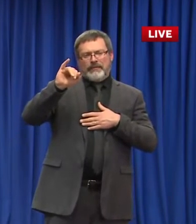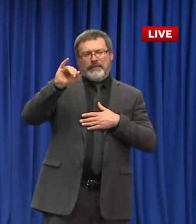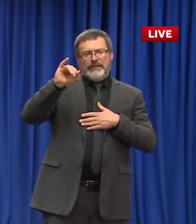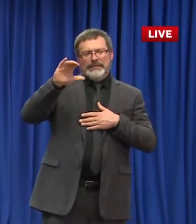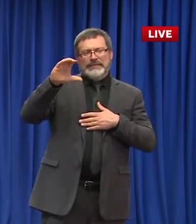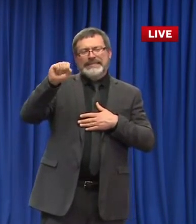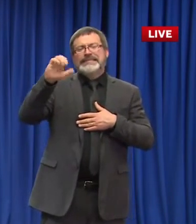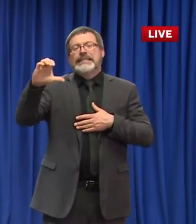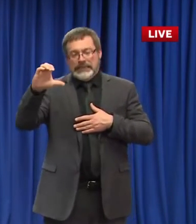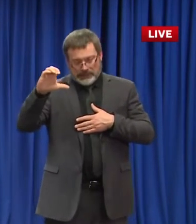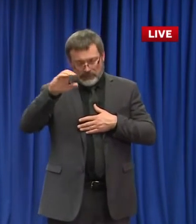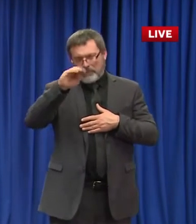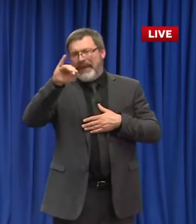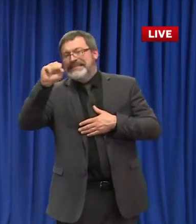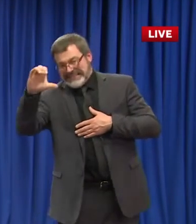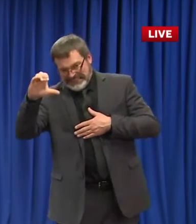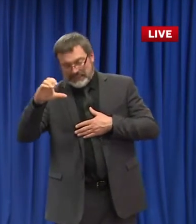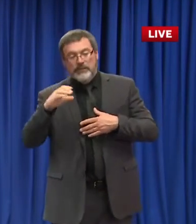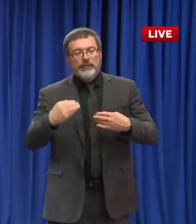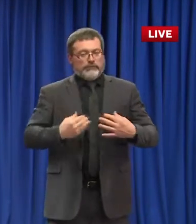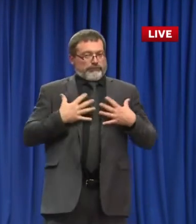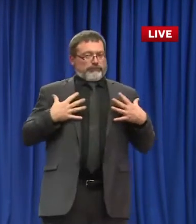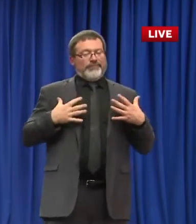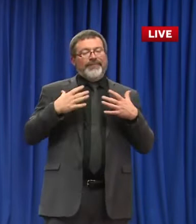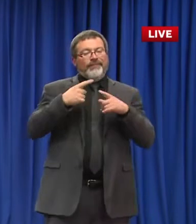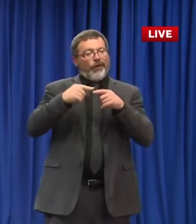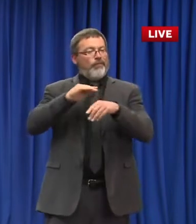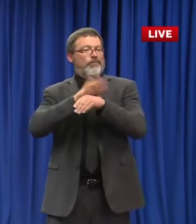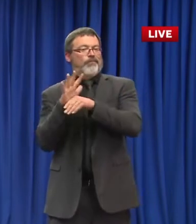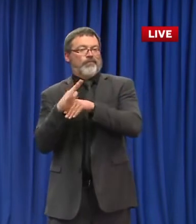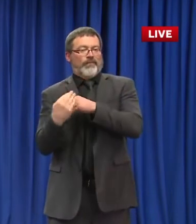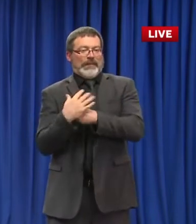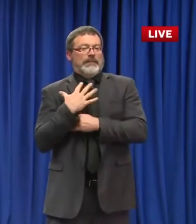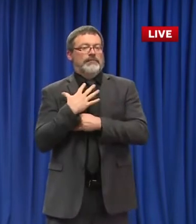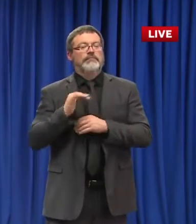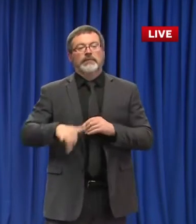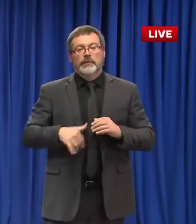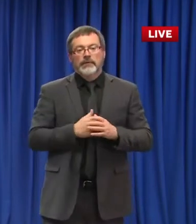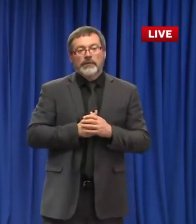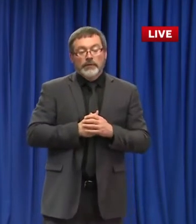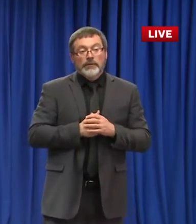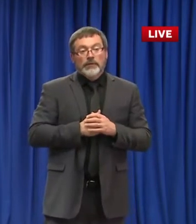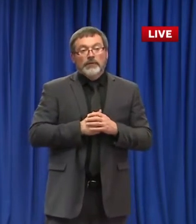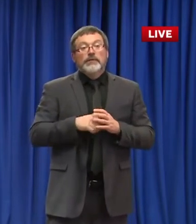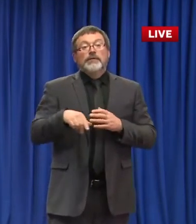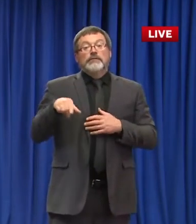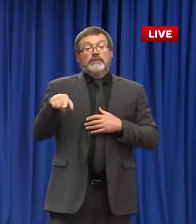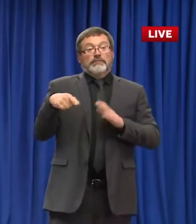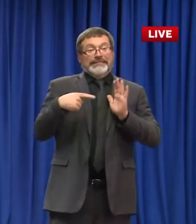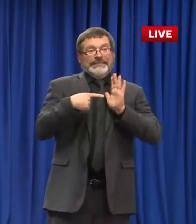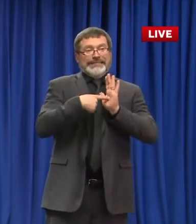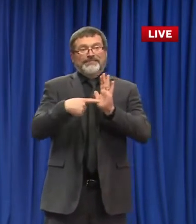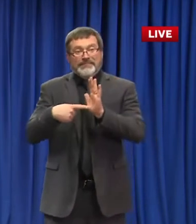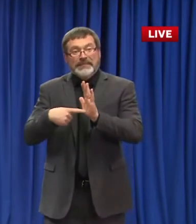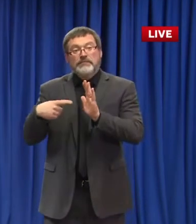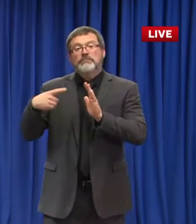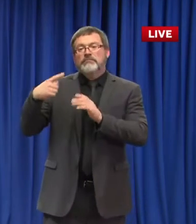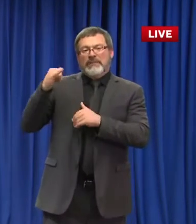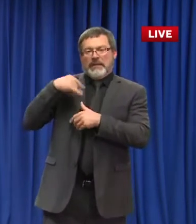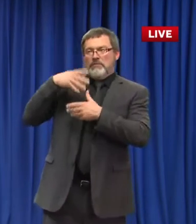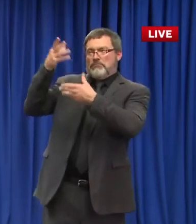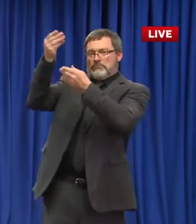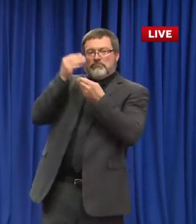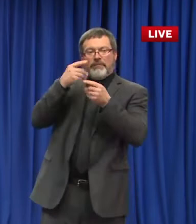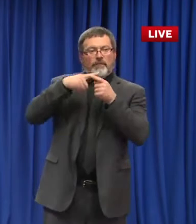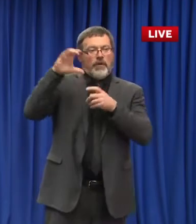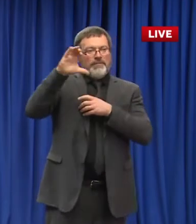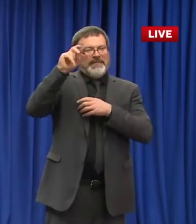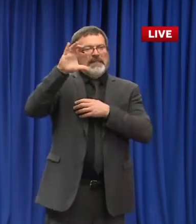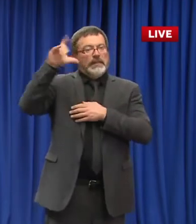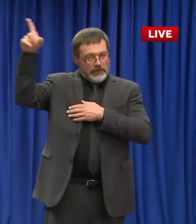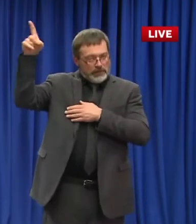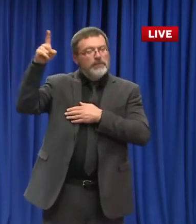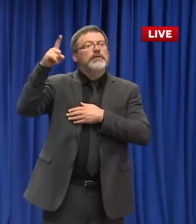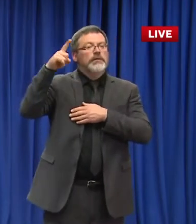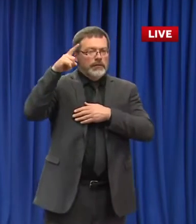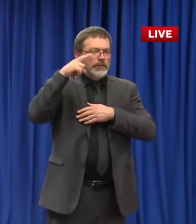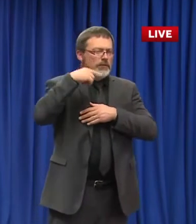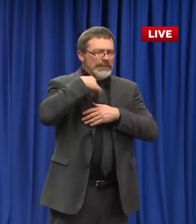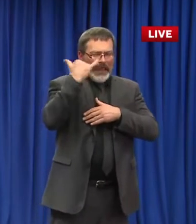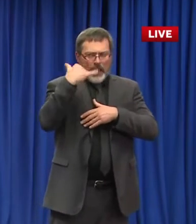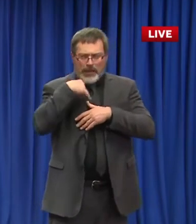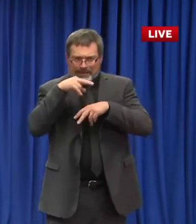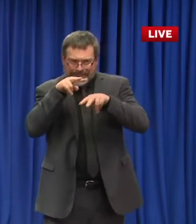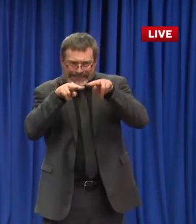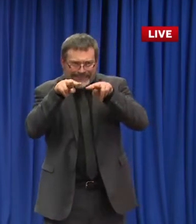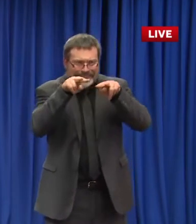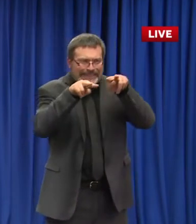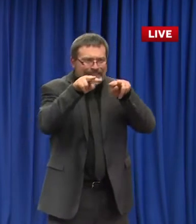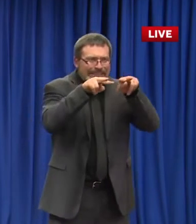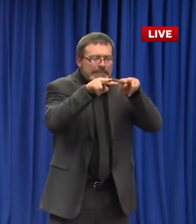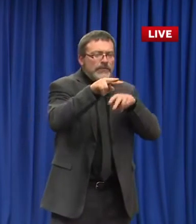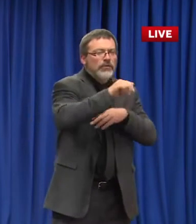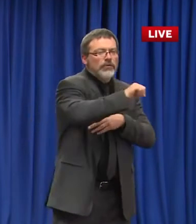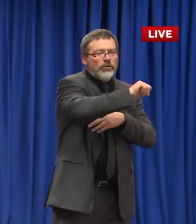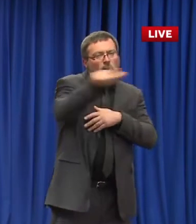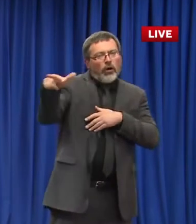THAT HAS BEEN RECENTLY CREATED AND PUT OUT BY THE CENTERS FOR DISEASE CONTROL AND PREVENTION SO THAT WE CAN START TO IDENTIFY CHILDREN THAT ARE INFECTED OR AFFECTED BY THIS SYNDROME SO WE